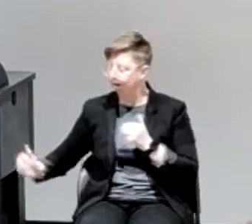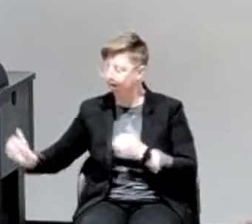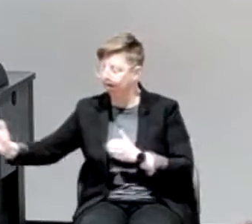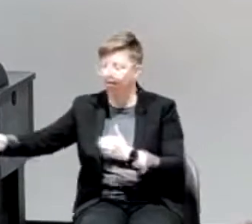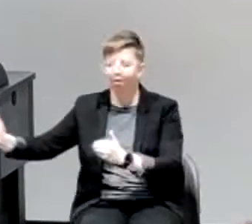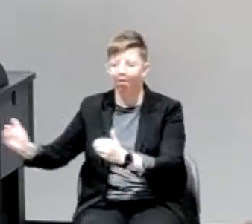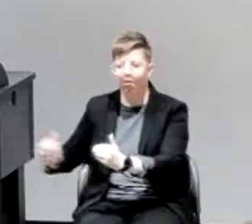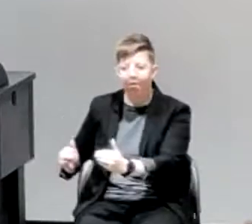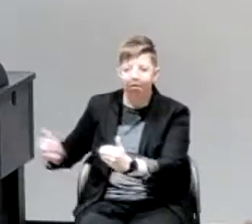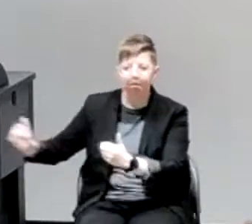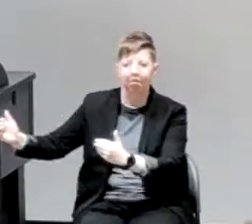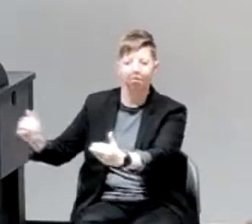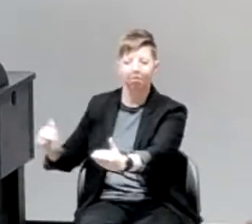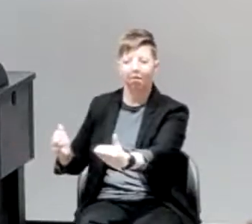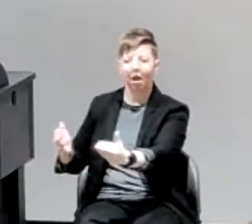All of us are at different stages in getting it.